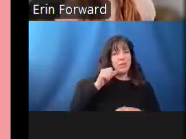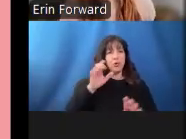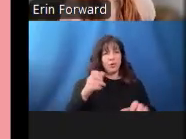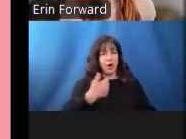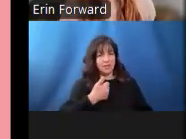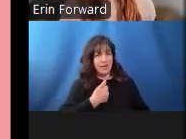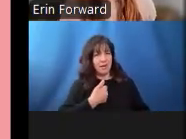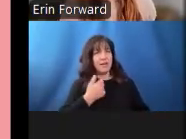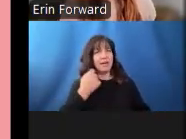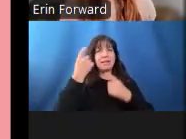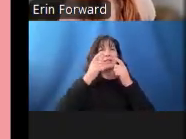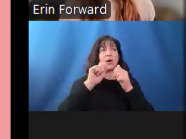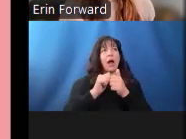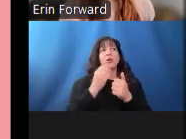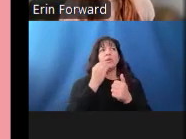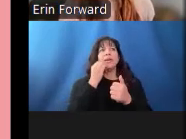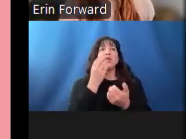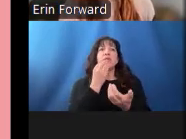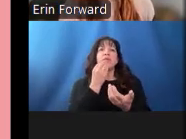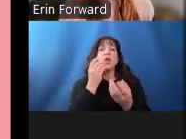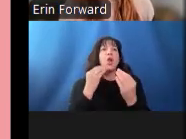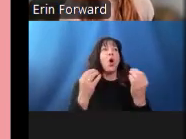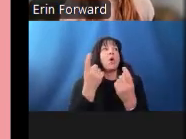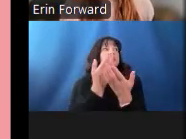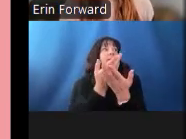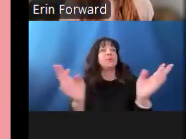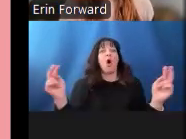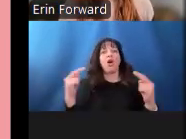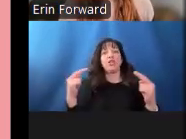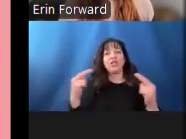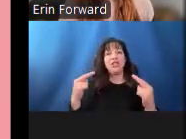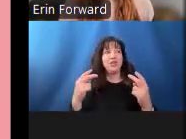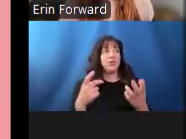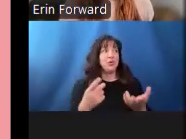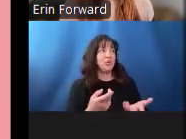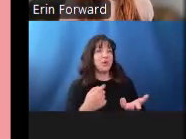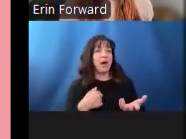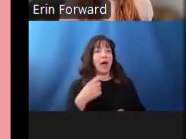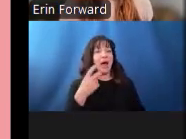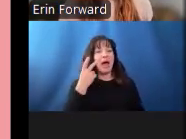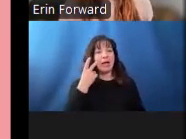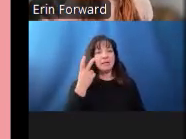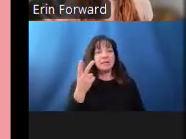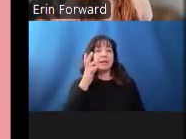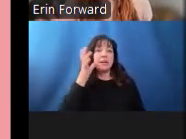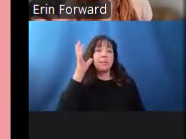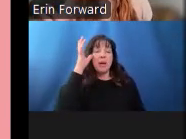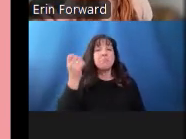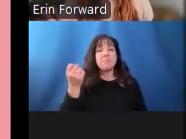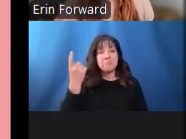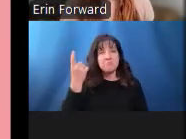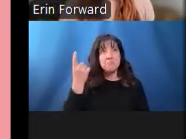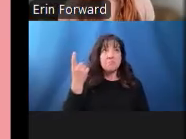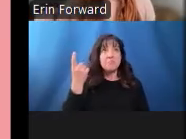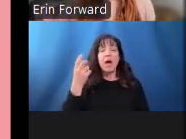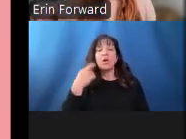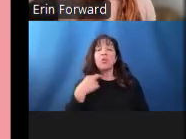your food when no one's around. Like we I see parents, understandably so, like, at a restaurant, get upset with a kid